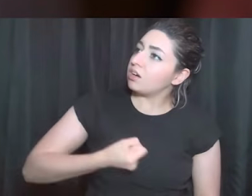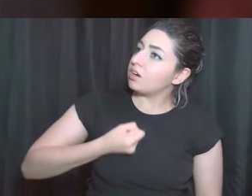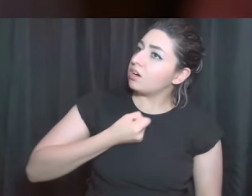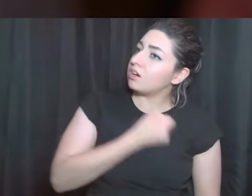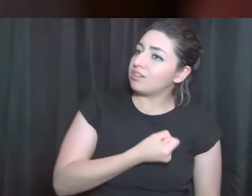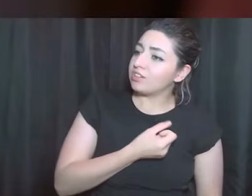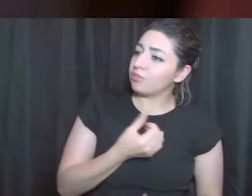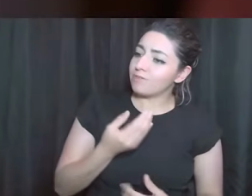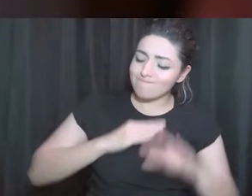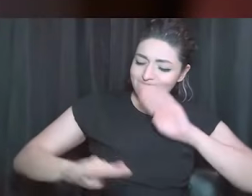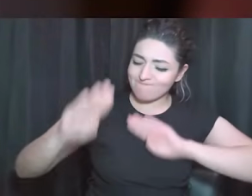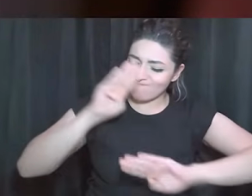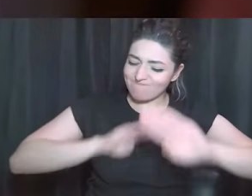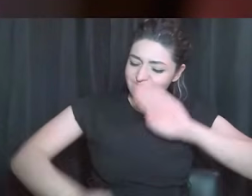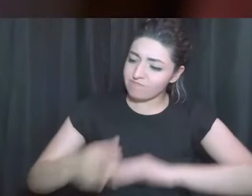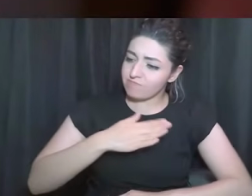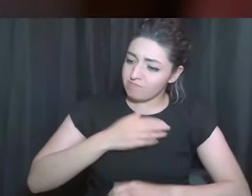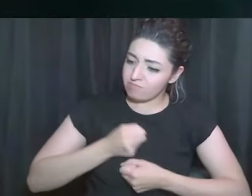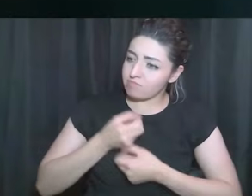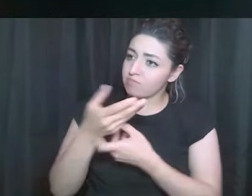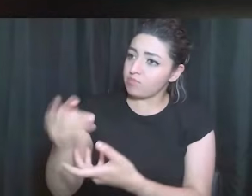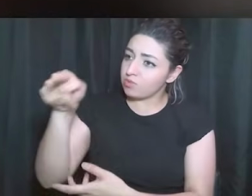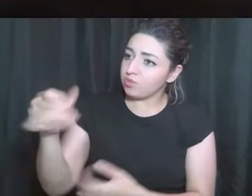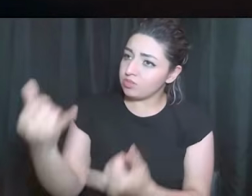I'm sorry for taking out my frustration on you today.